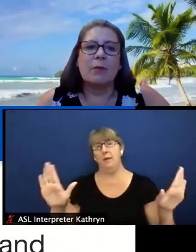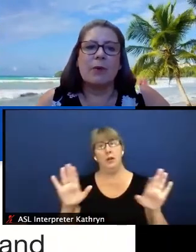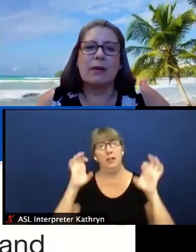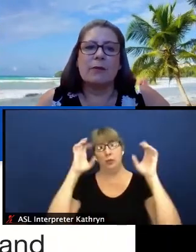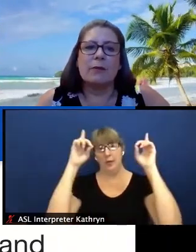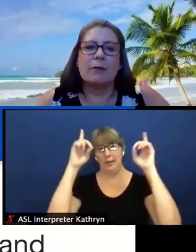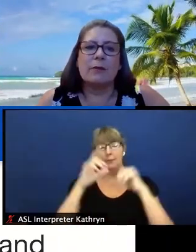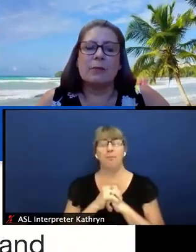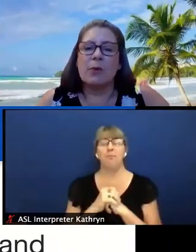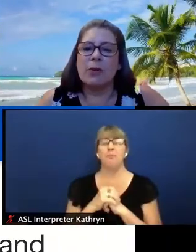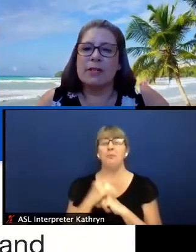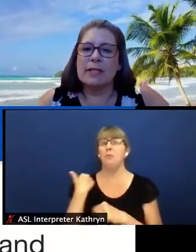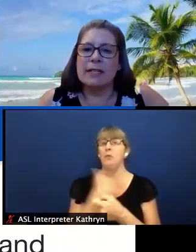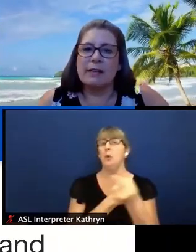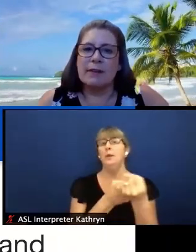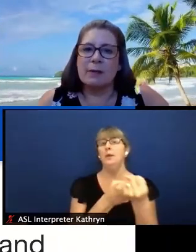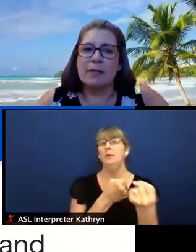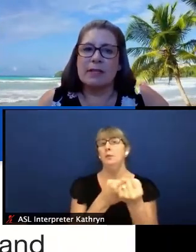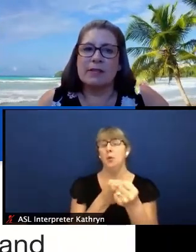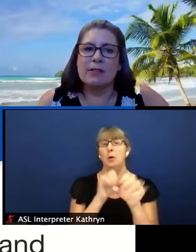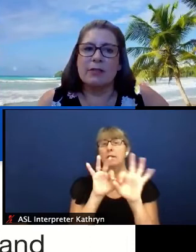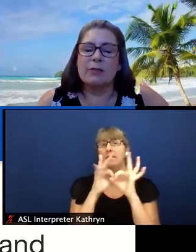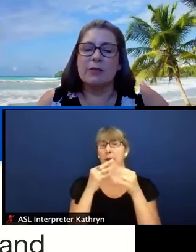We support sending families to